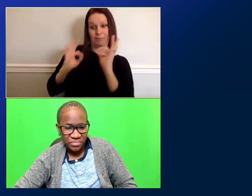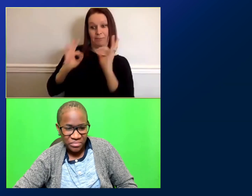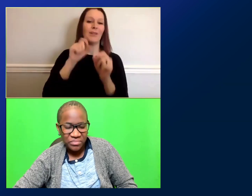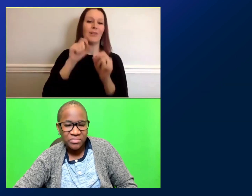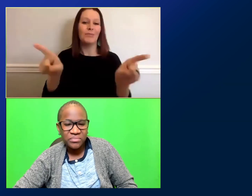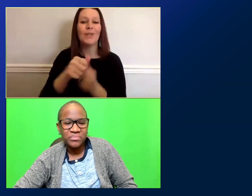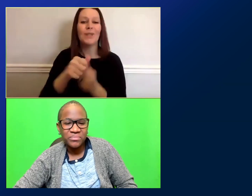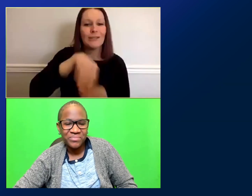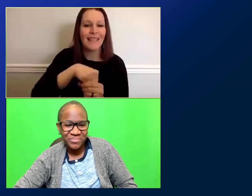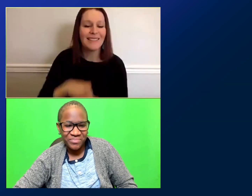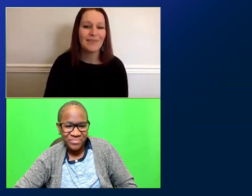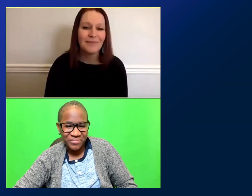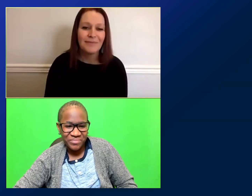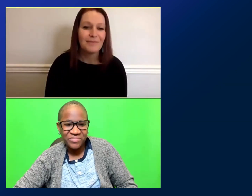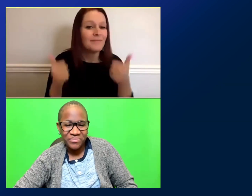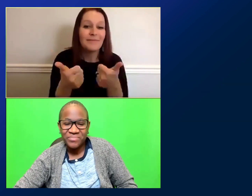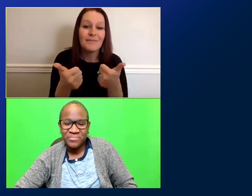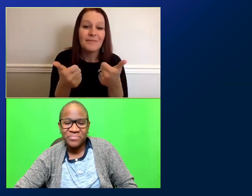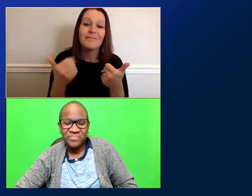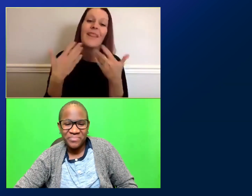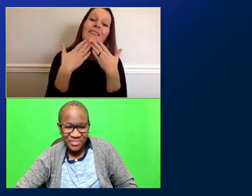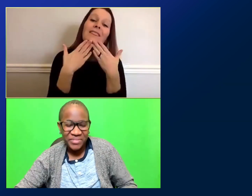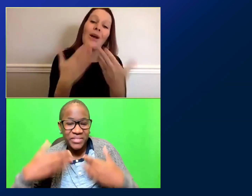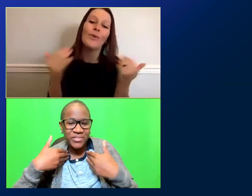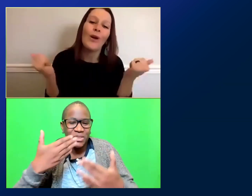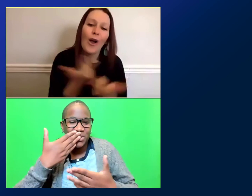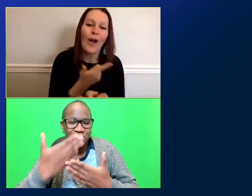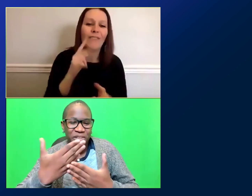everyone i'm also going to share with you all the resources that victory has shared in a separate